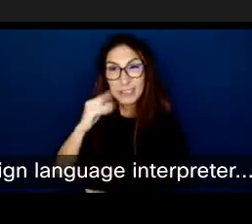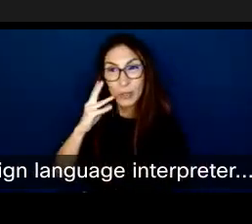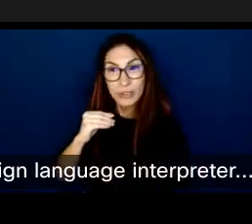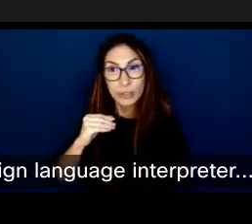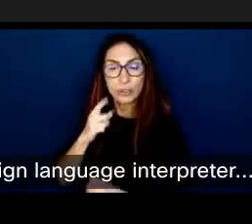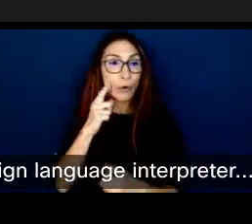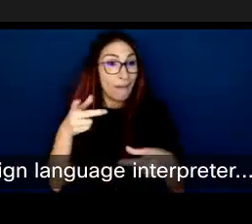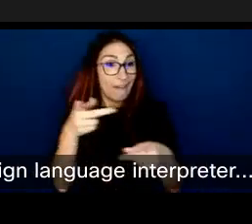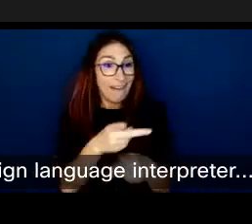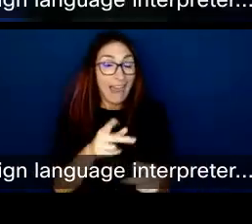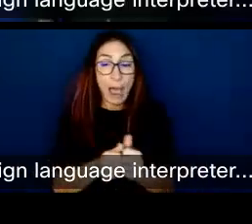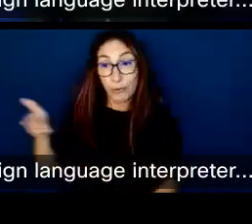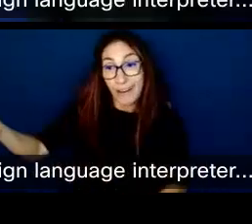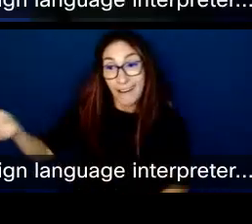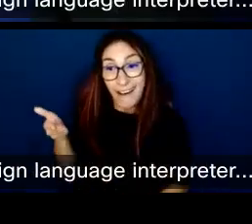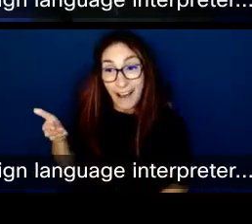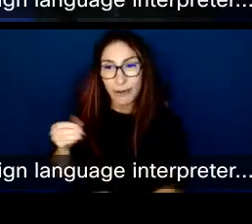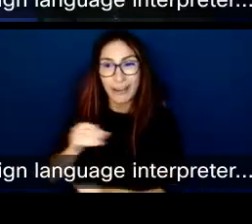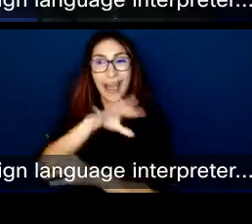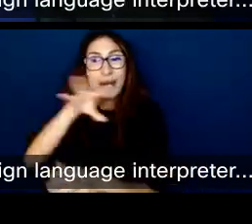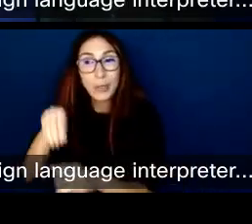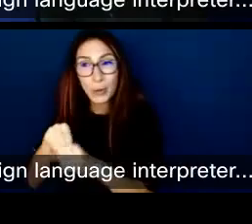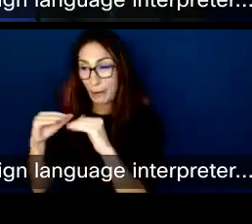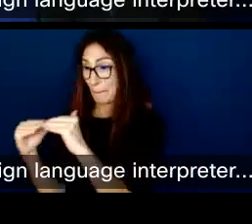peers in the work that you do is always a best practice and